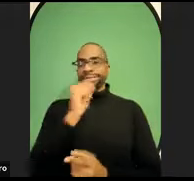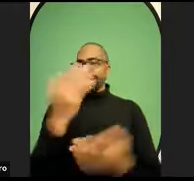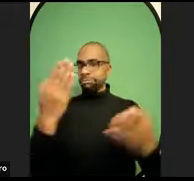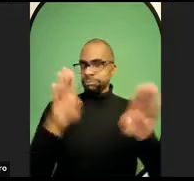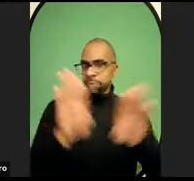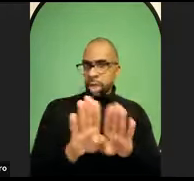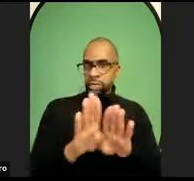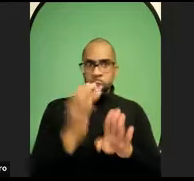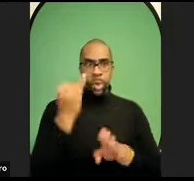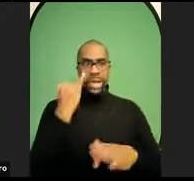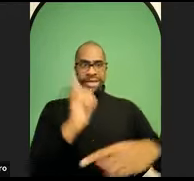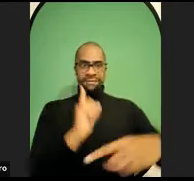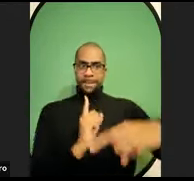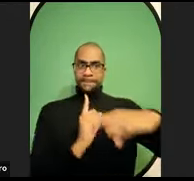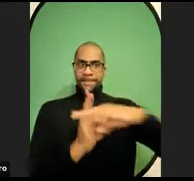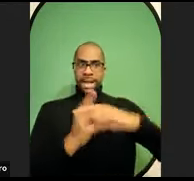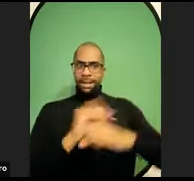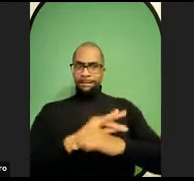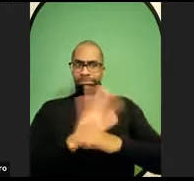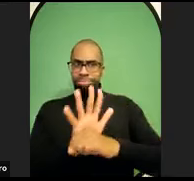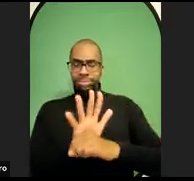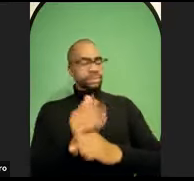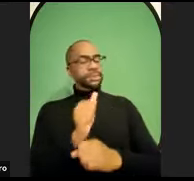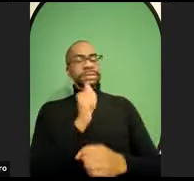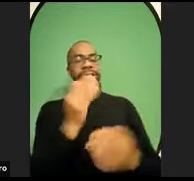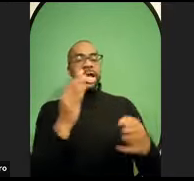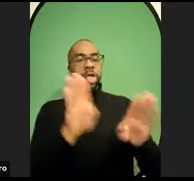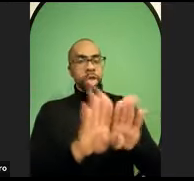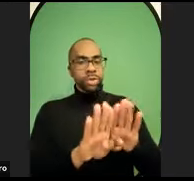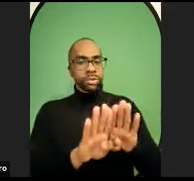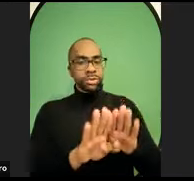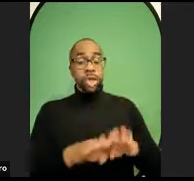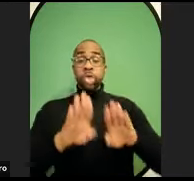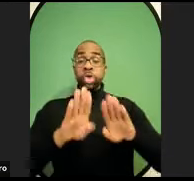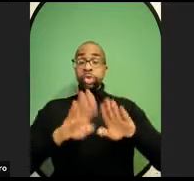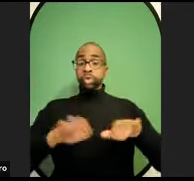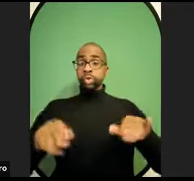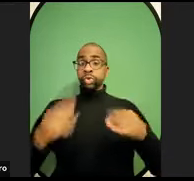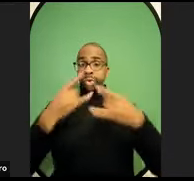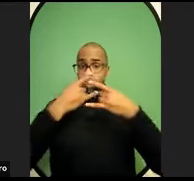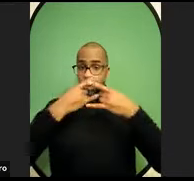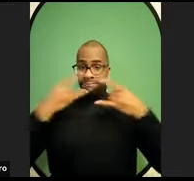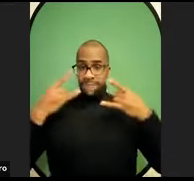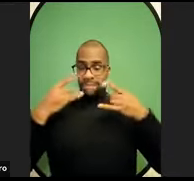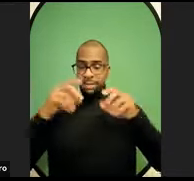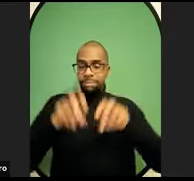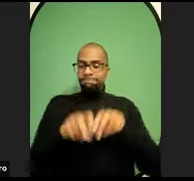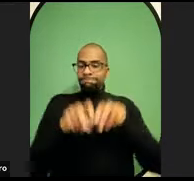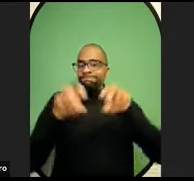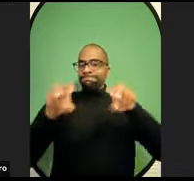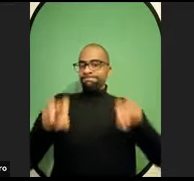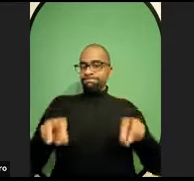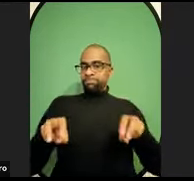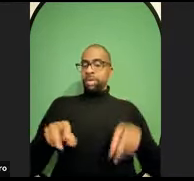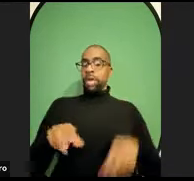of September. The deal he no longer automatically. closes closes an entire classroom when there's a positive student case in the class, students who are wearing face. coverings